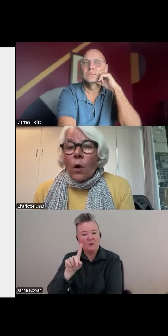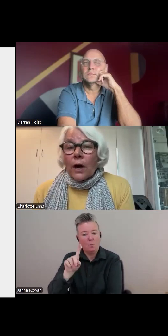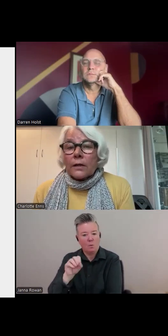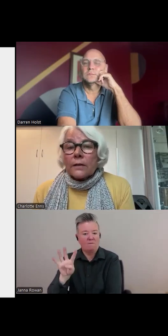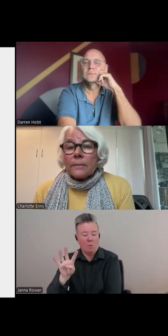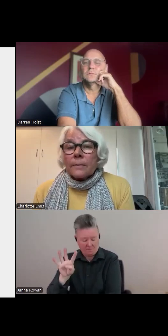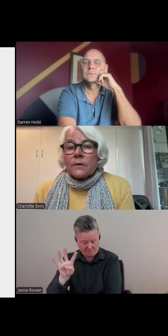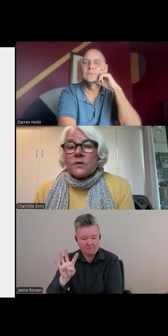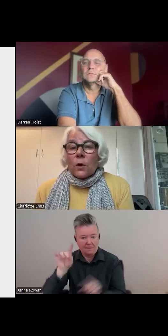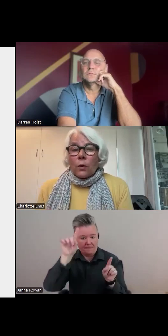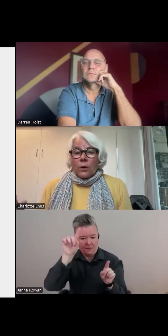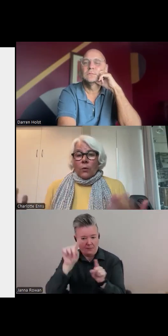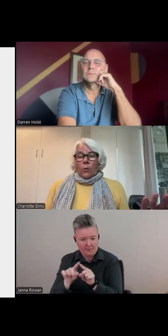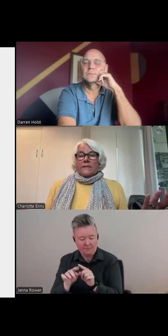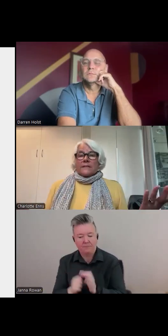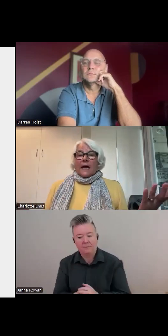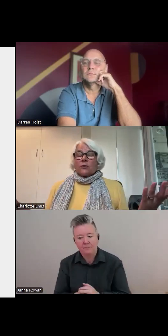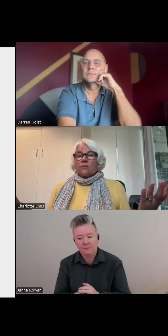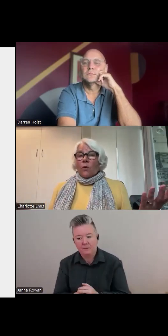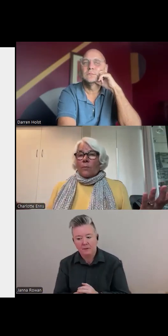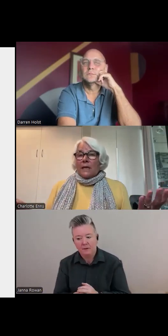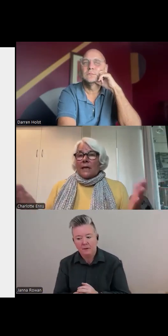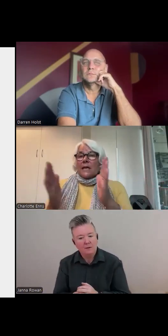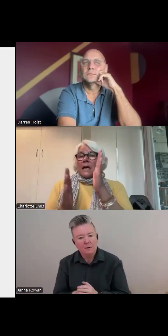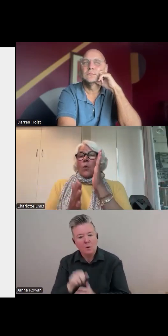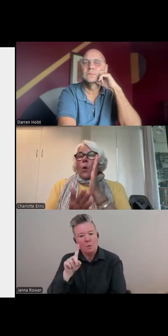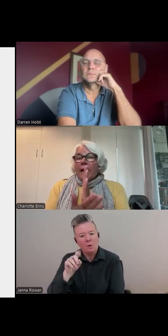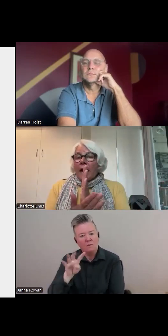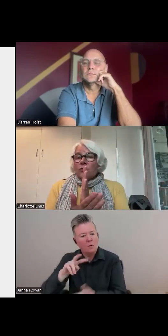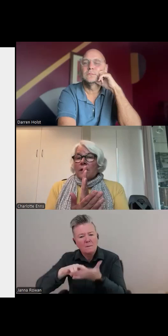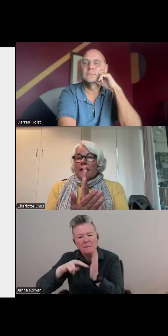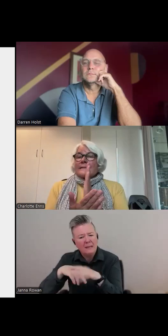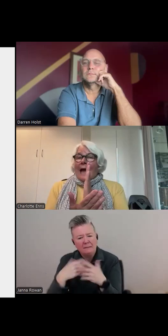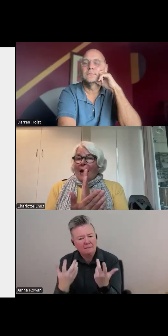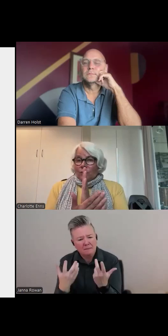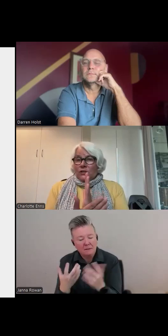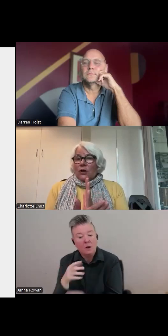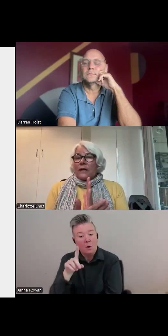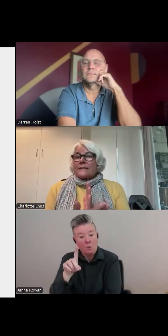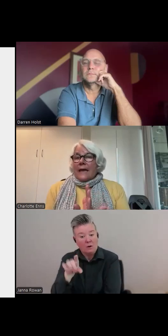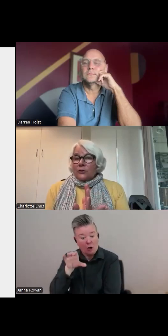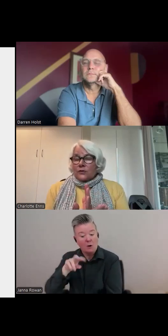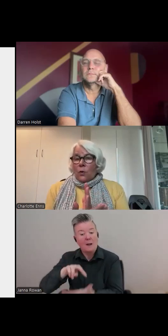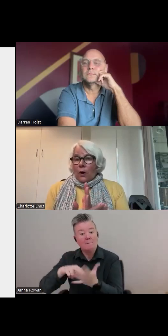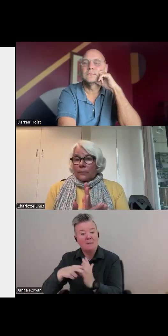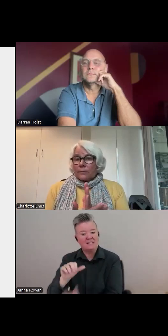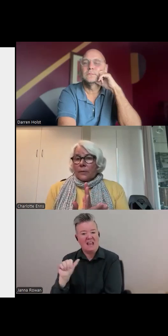at 104. So what does 104 mean? 100 is average